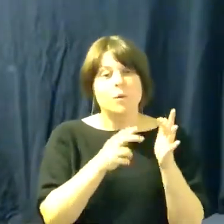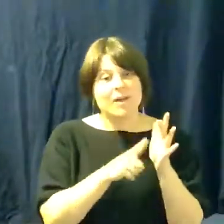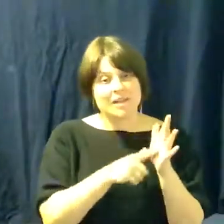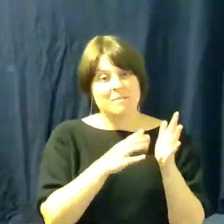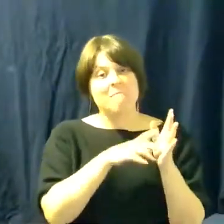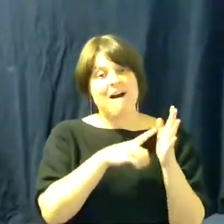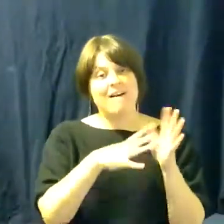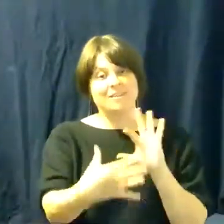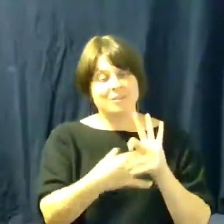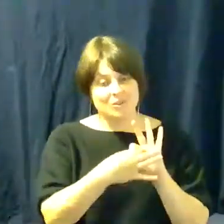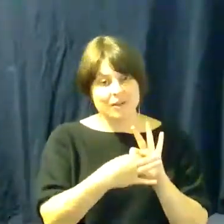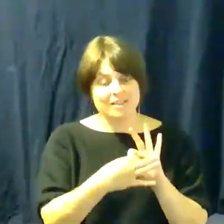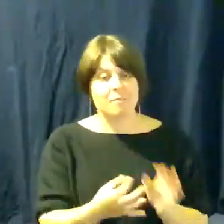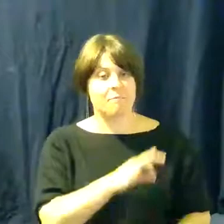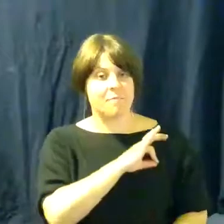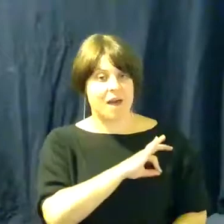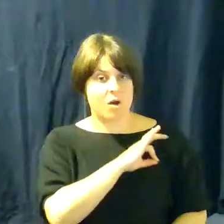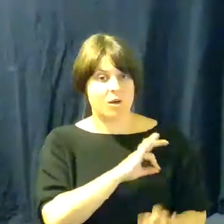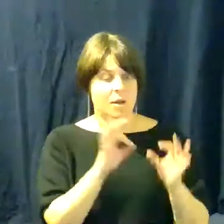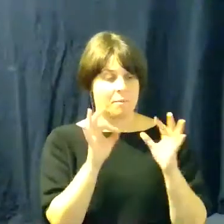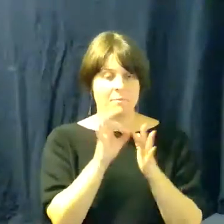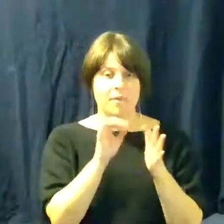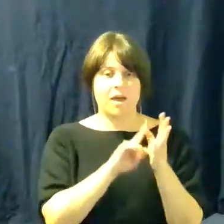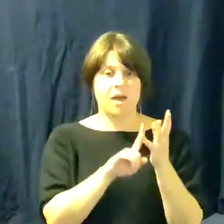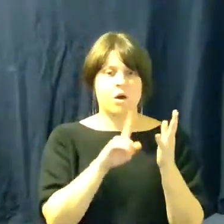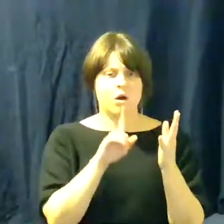Okay. So, no issues, Meri, but Wi